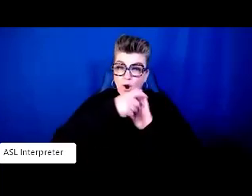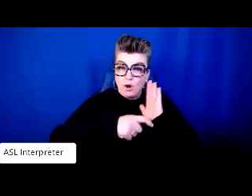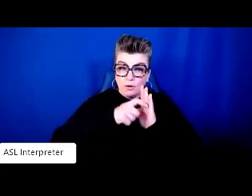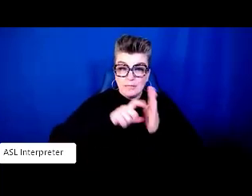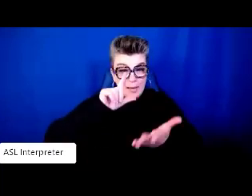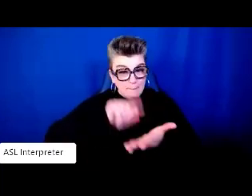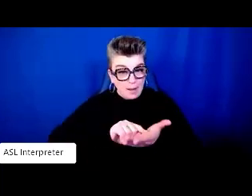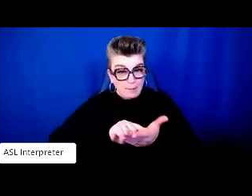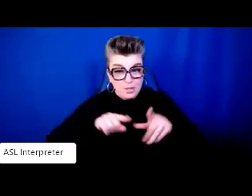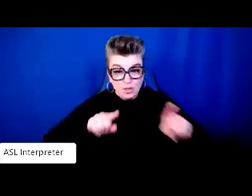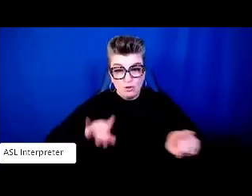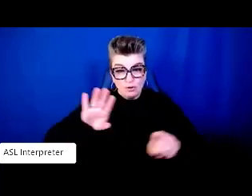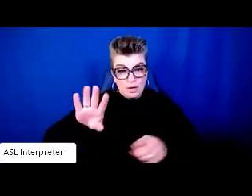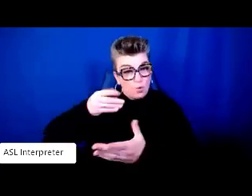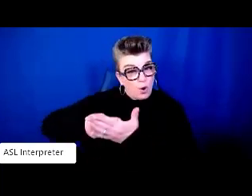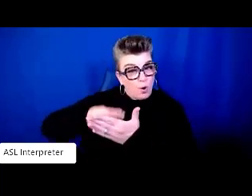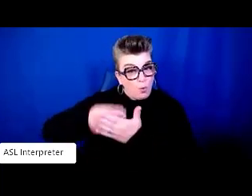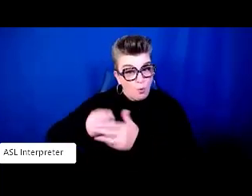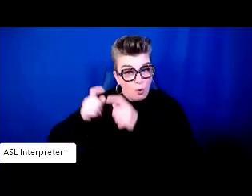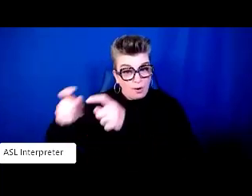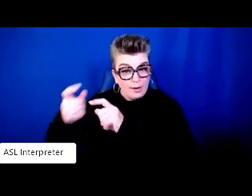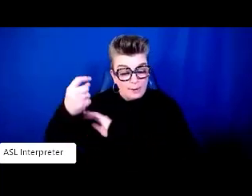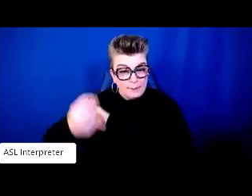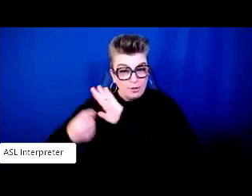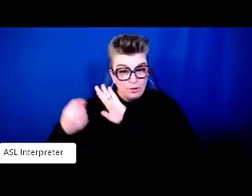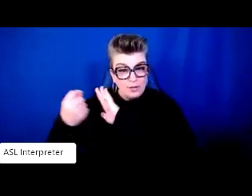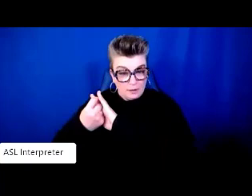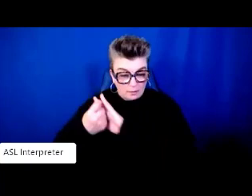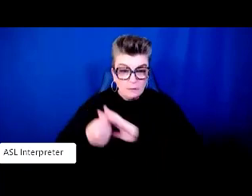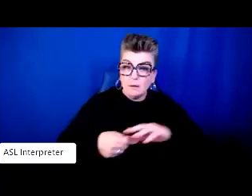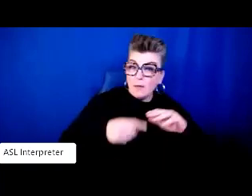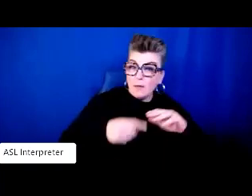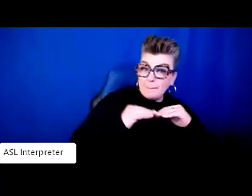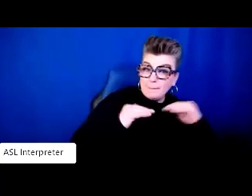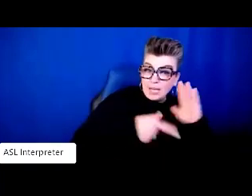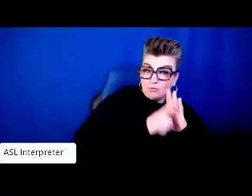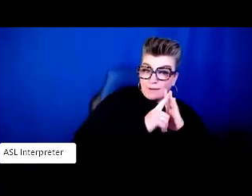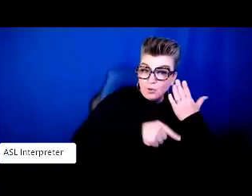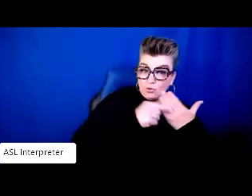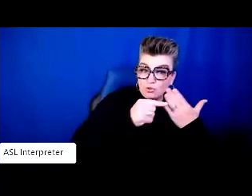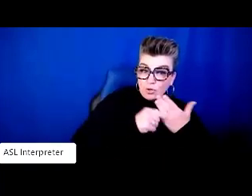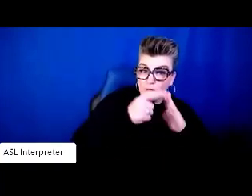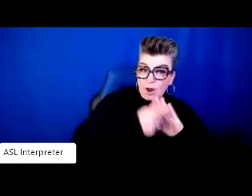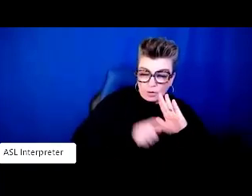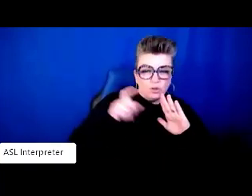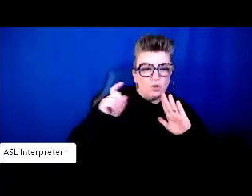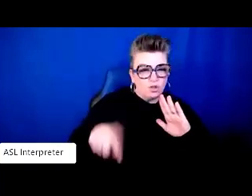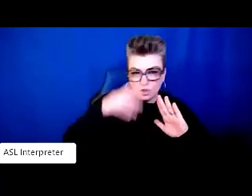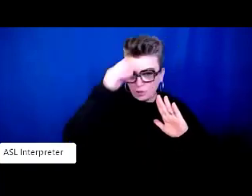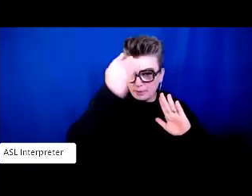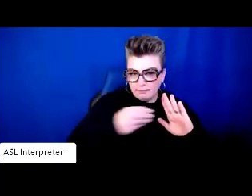scientific data underlying peer review journal articles should be made accessible no later than the time of publication.